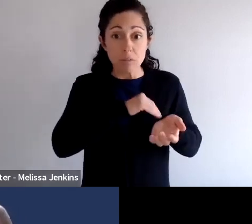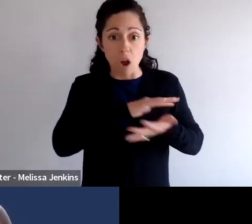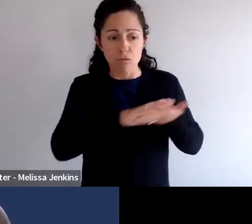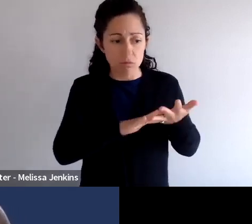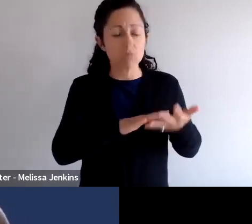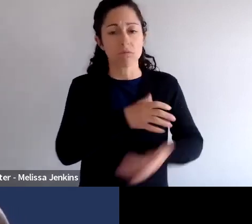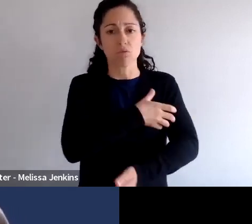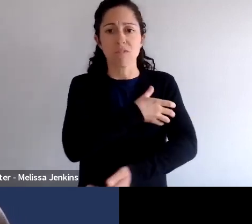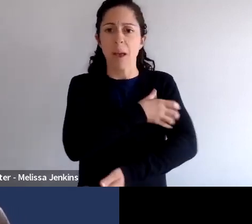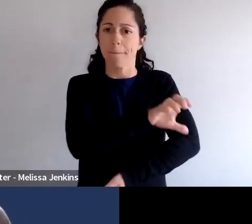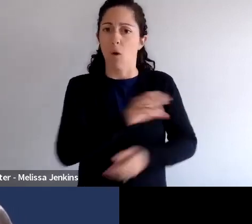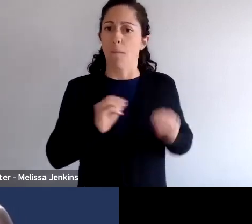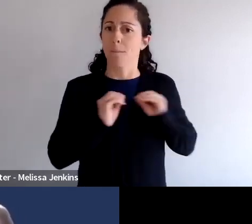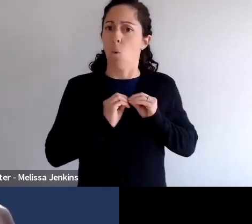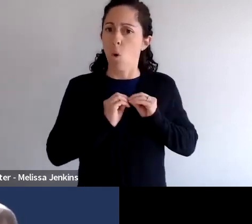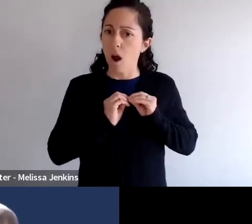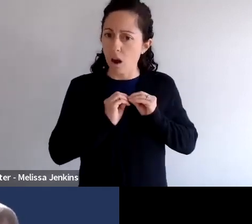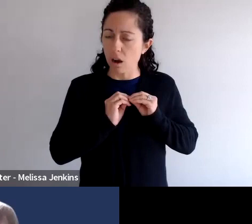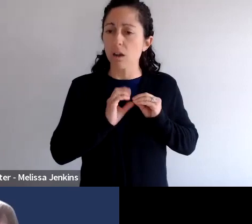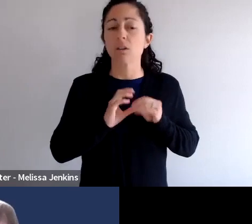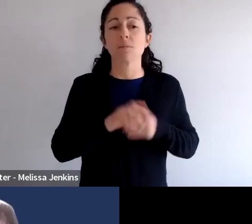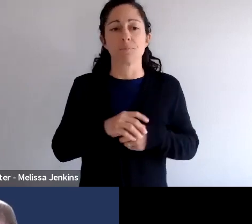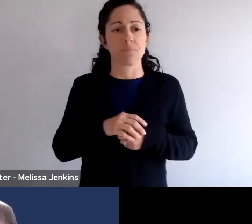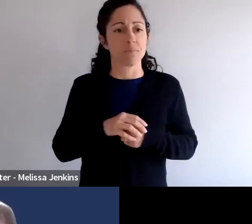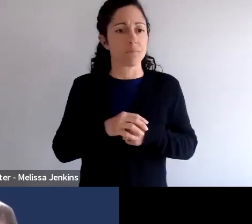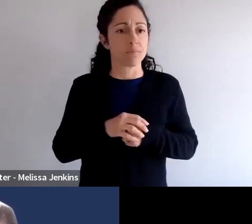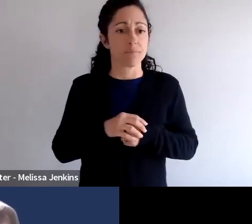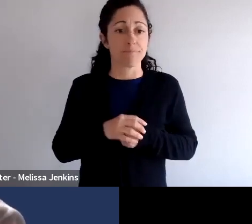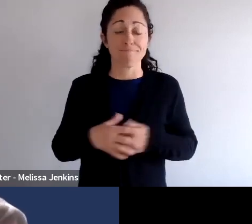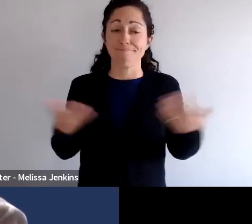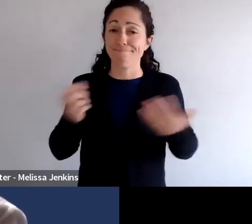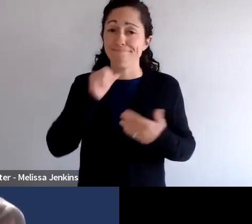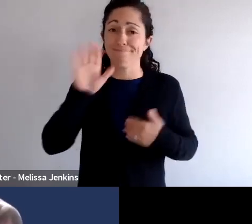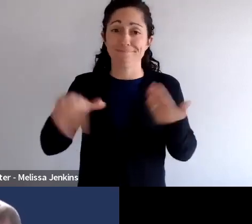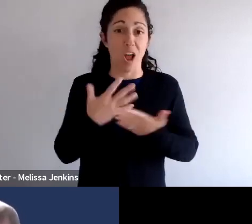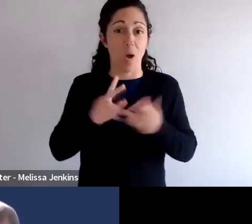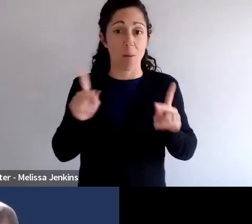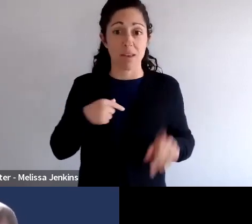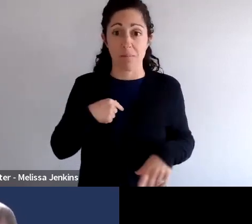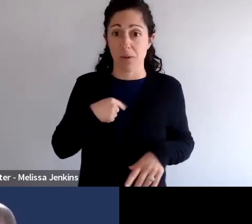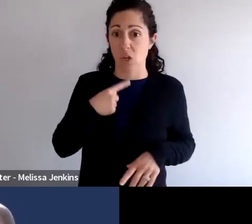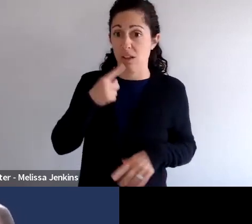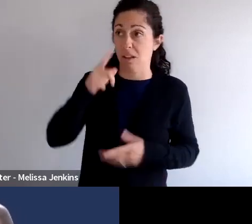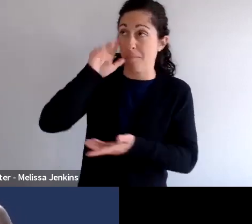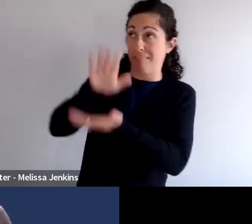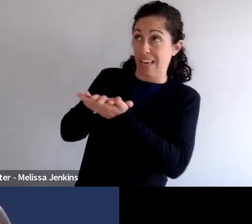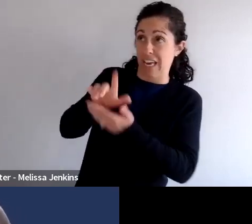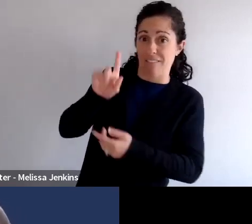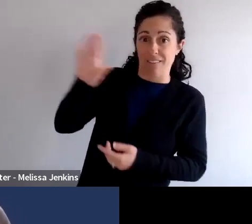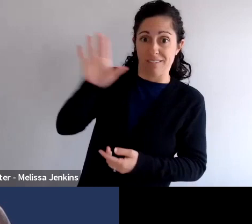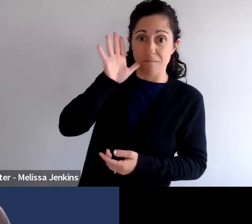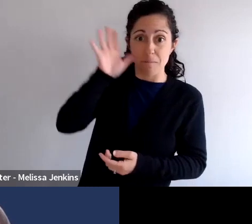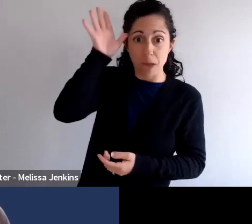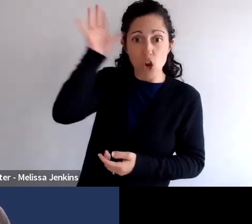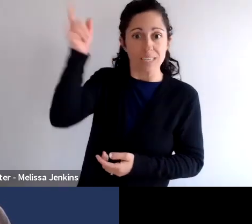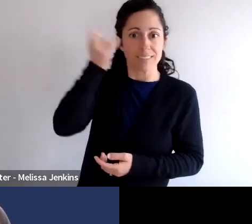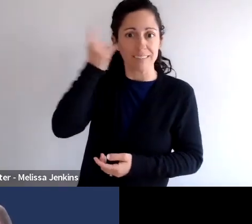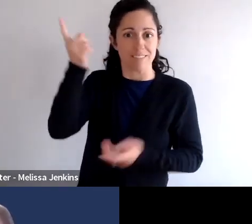Not everybody believes a parent or crazy mom when when she asks for something but they will